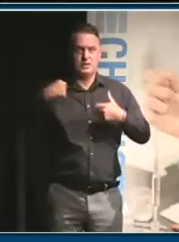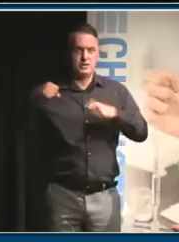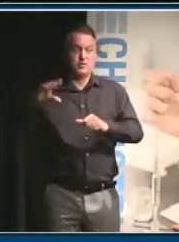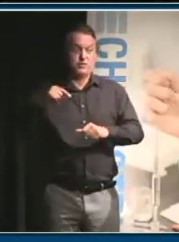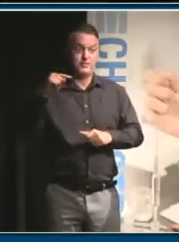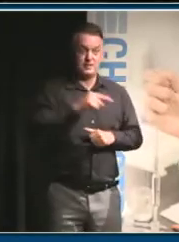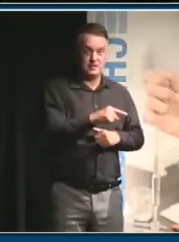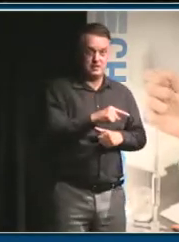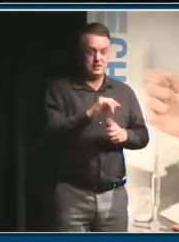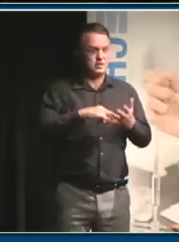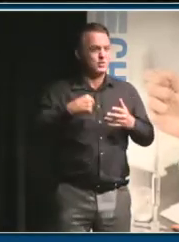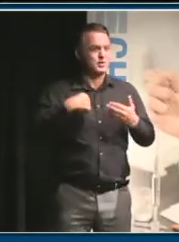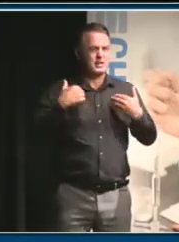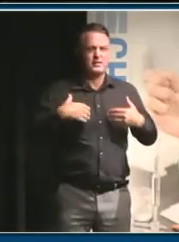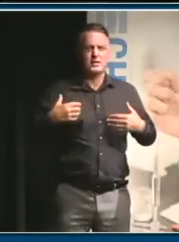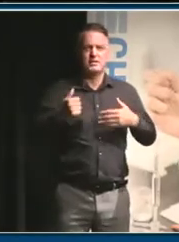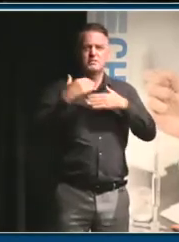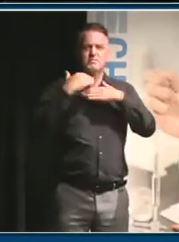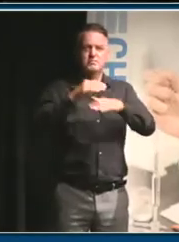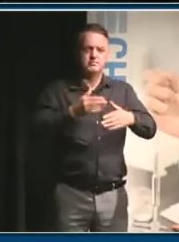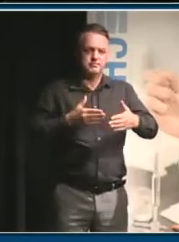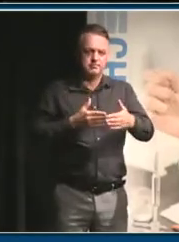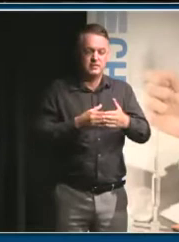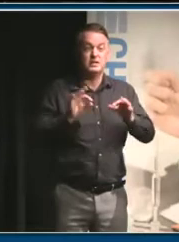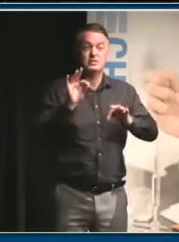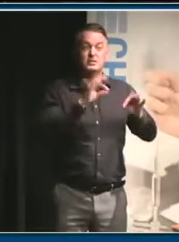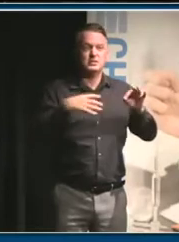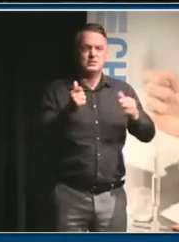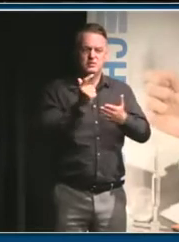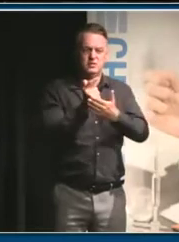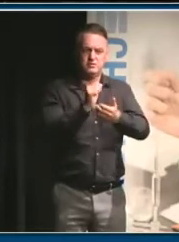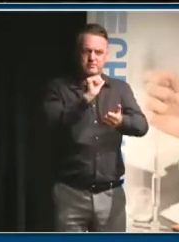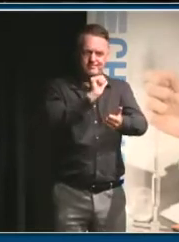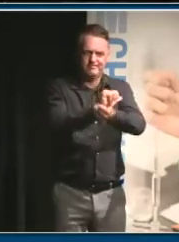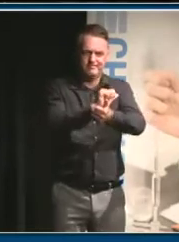We live in constraints. Science is filled with constraints and so if you